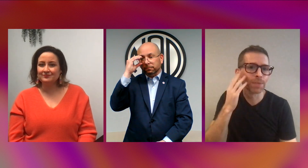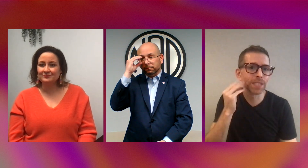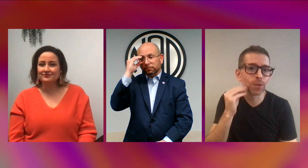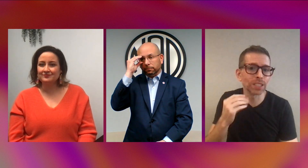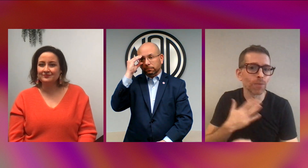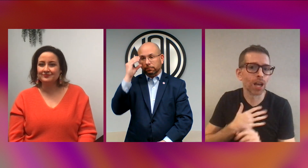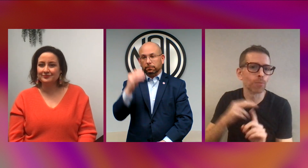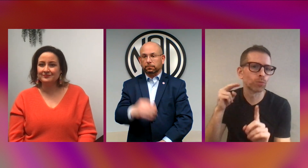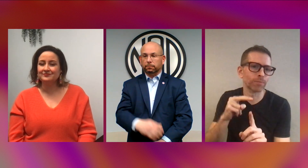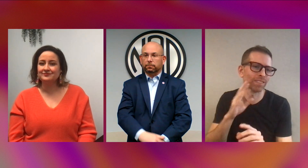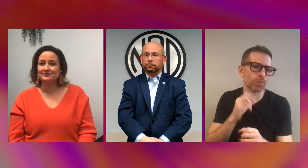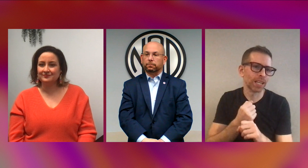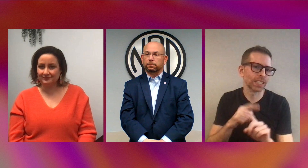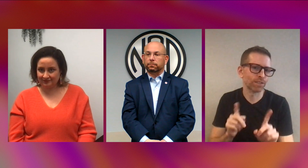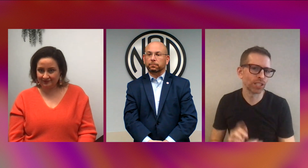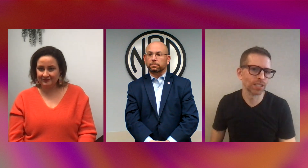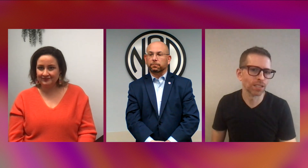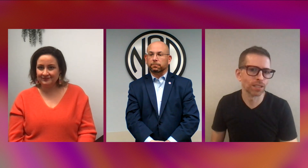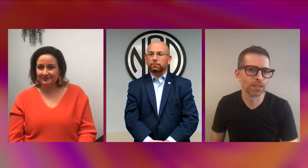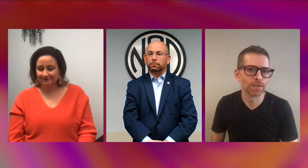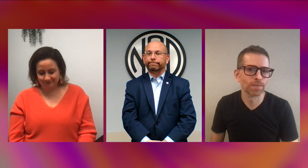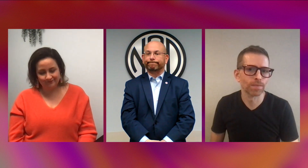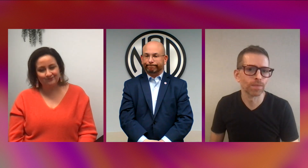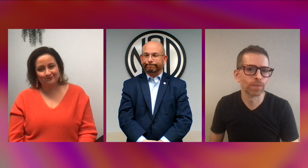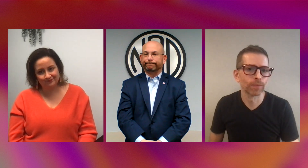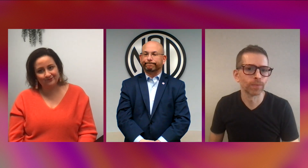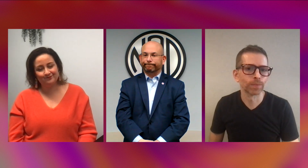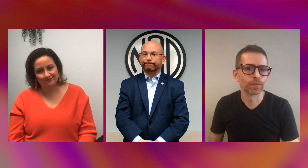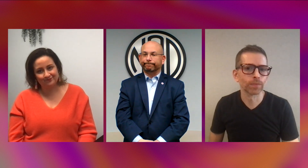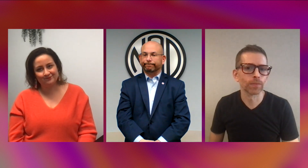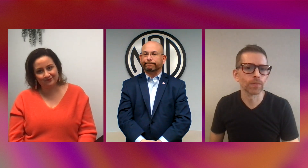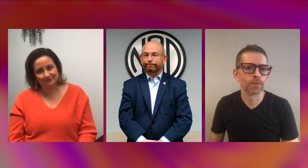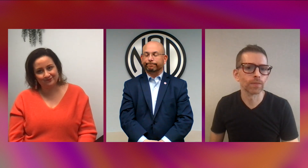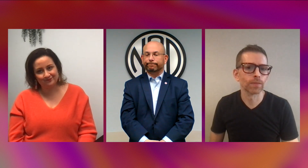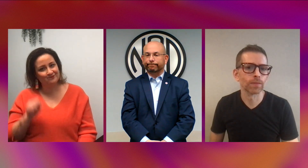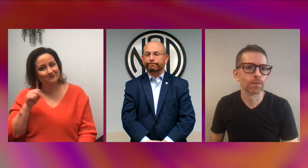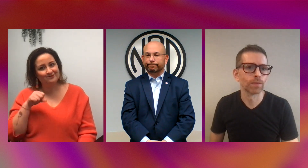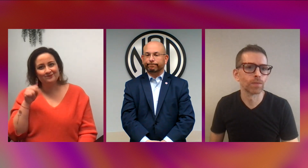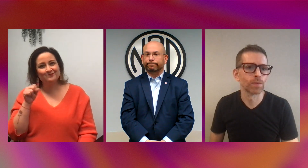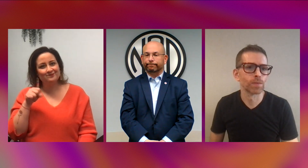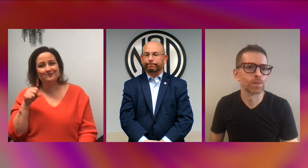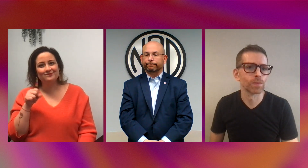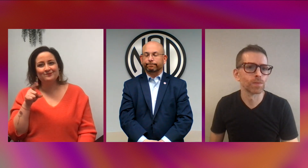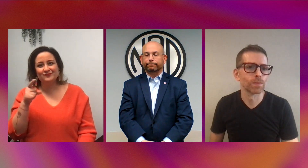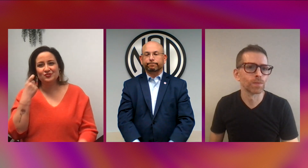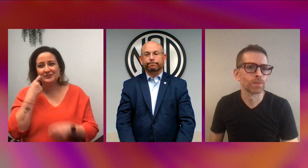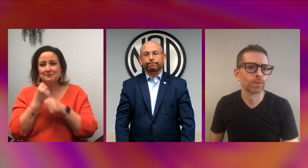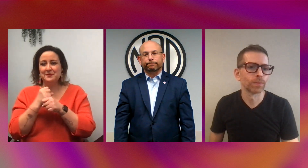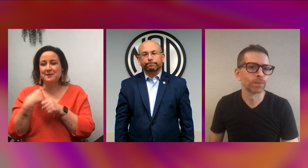my perspectives on things will make a difference. Yes, indeed. I think you just made me